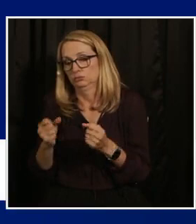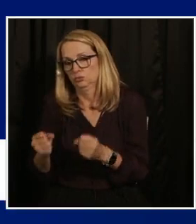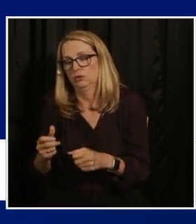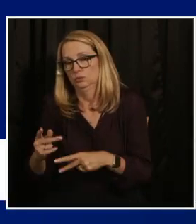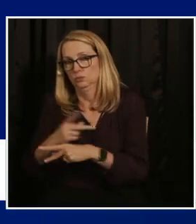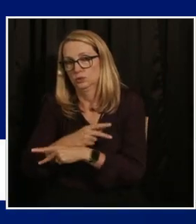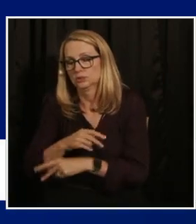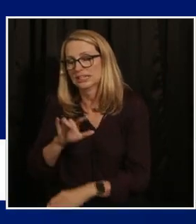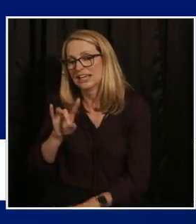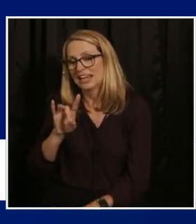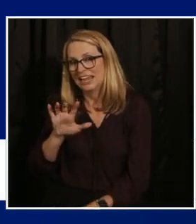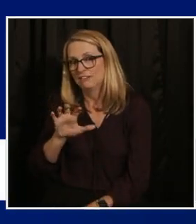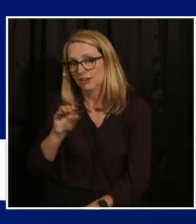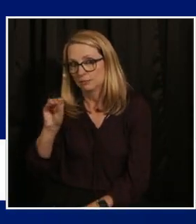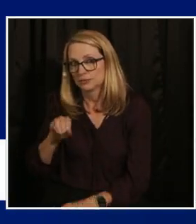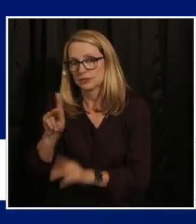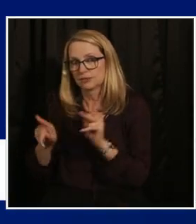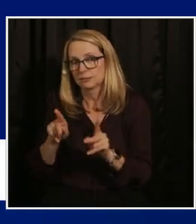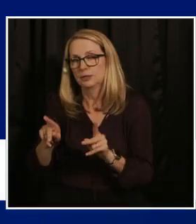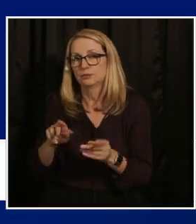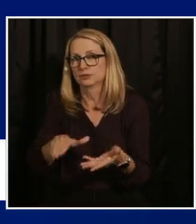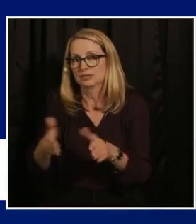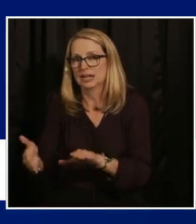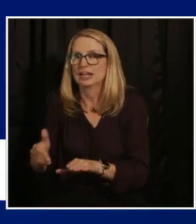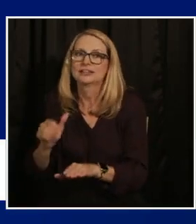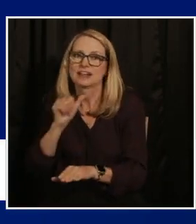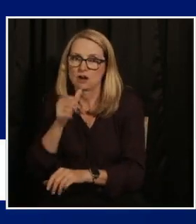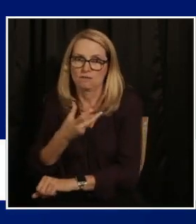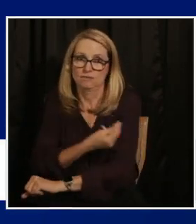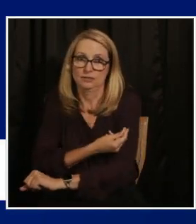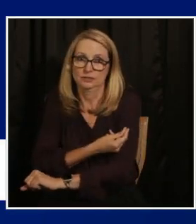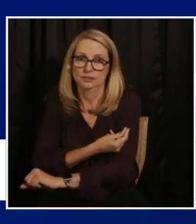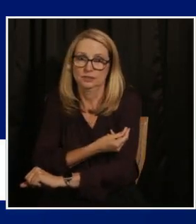unvaccinated individuals the good news here of course is that our overall mortality rate